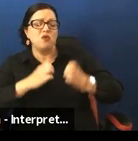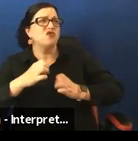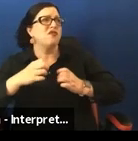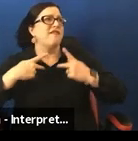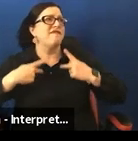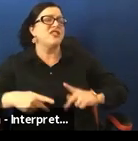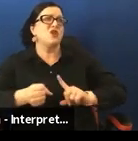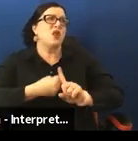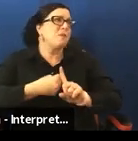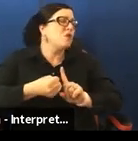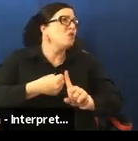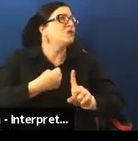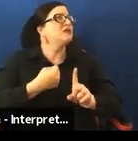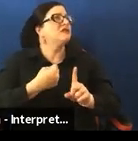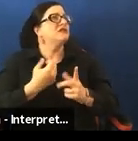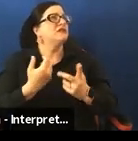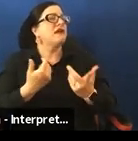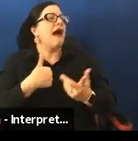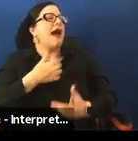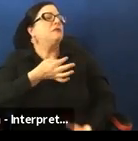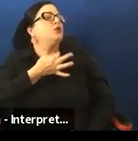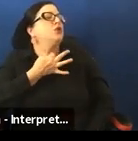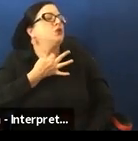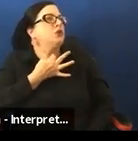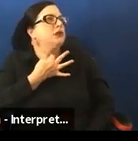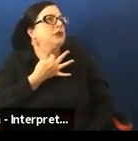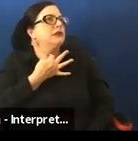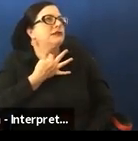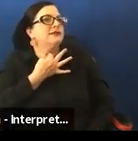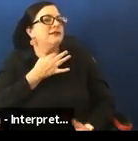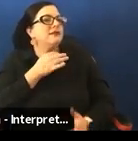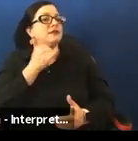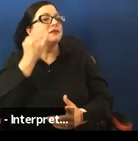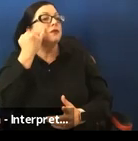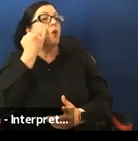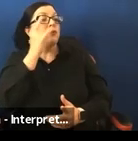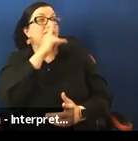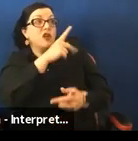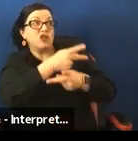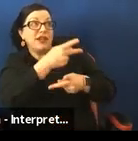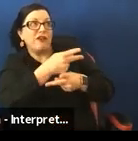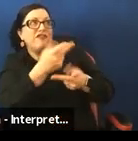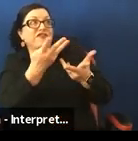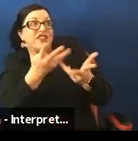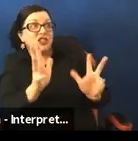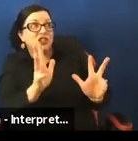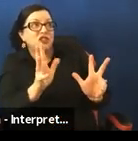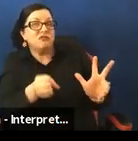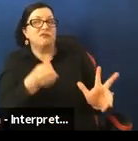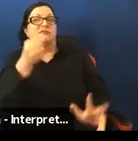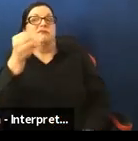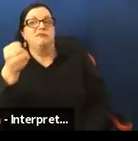debay: Is ready to play a role, and it is going to be very difficult for these kids to be out there by themselves and trying to make it